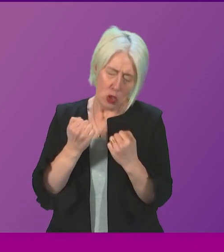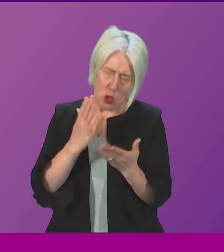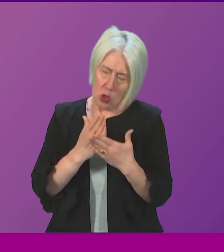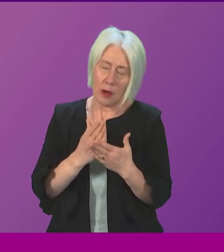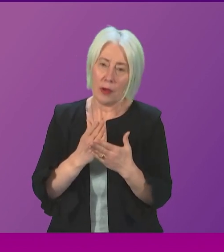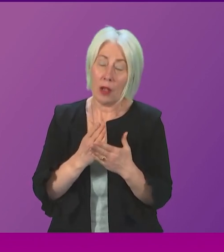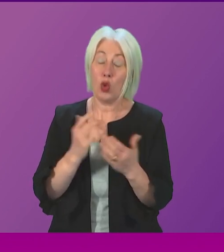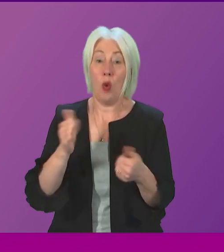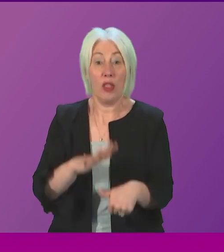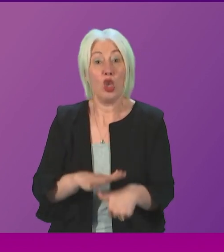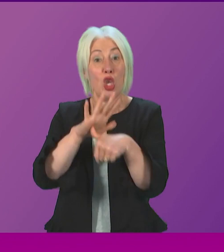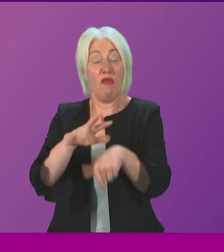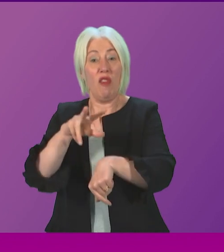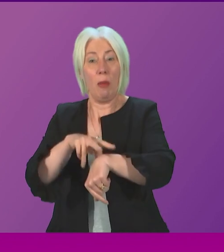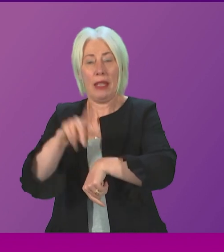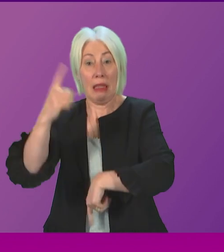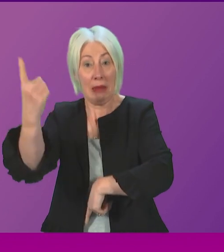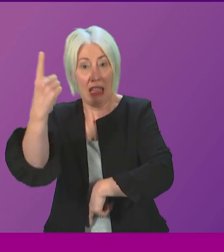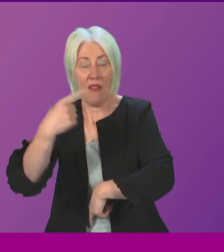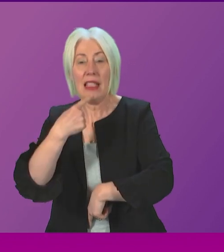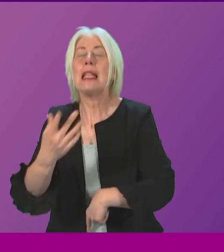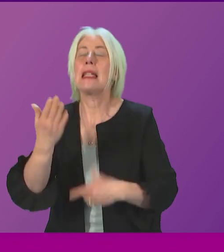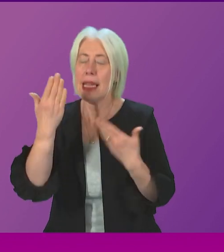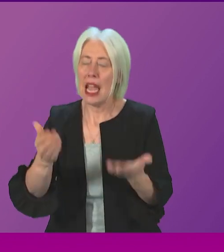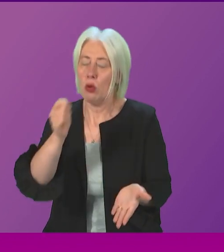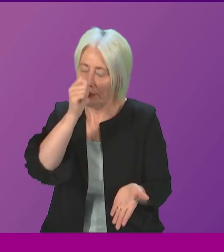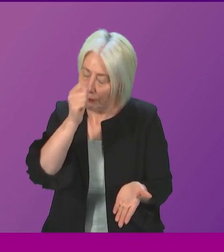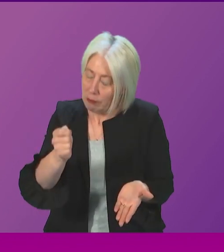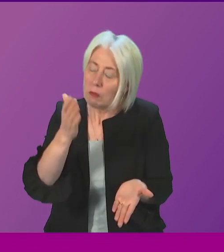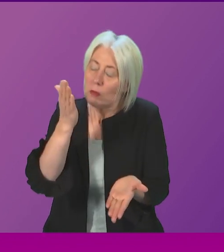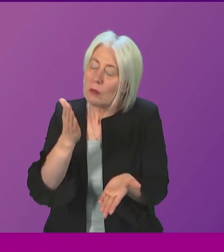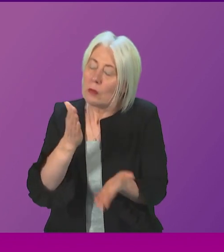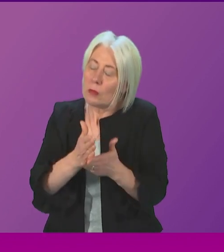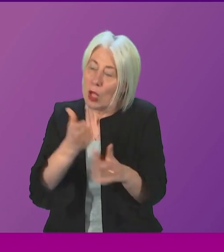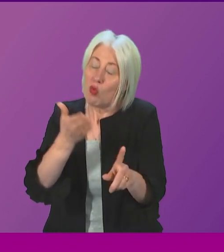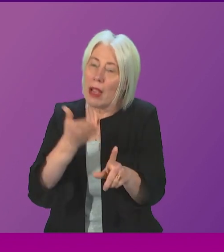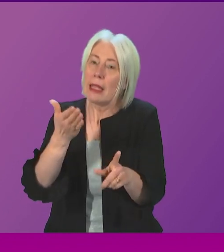As he himself has said, now that the acknowledgement has been made, it is so important that we